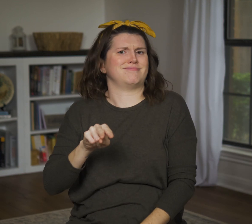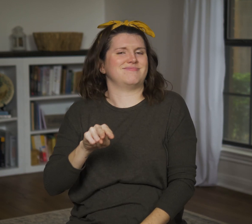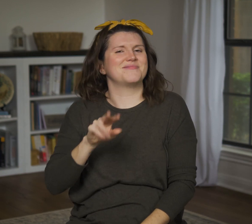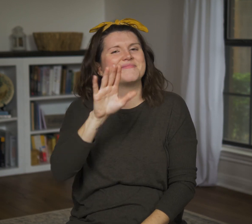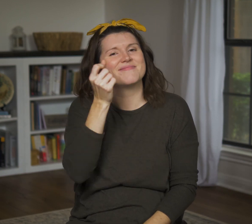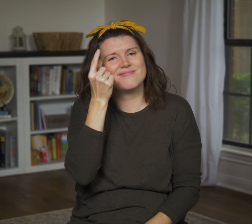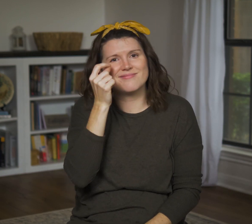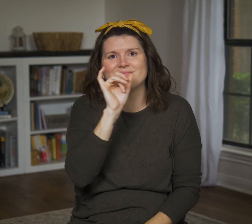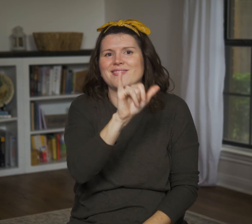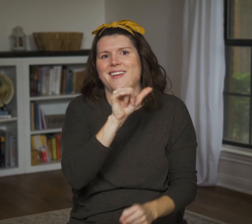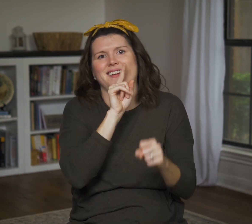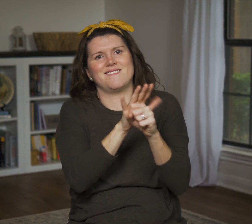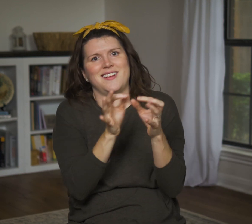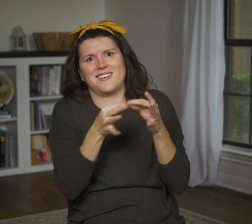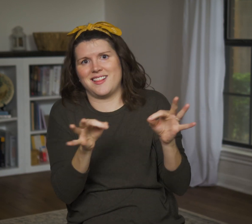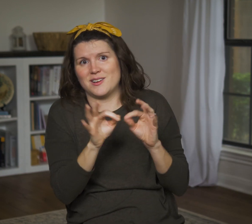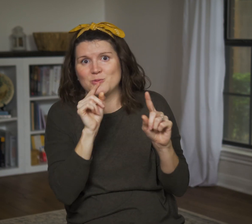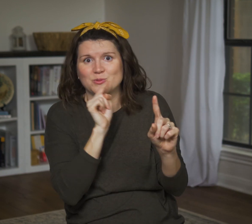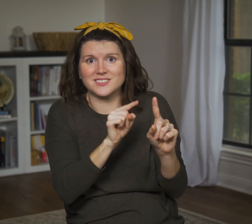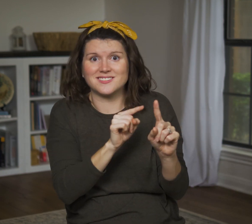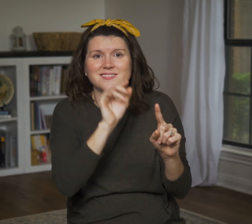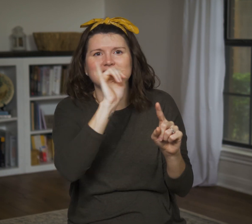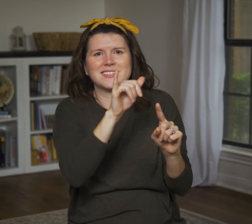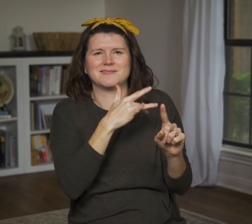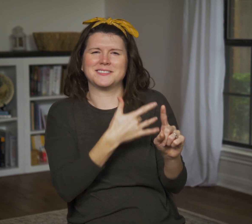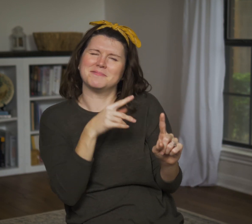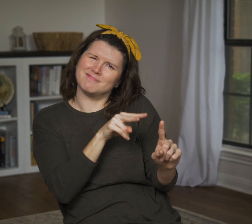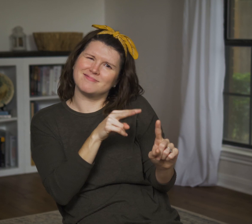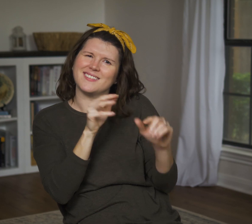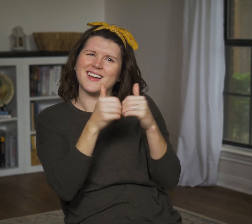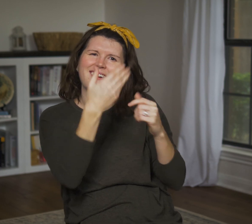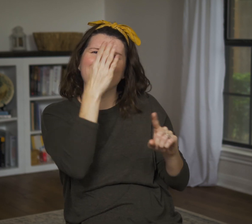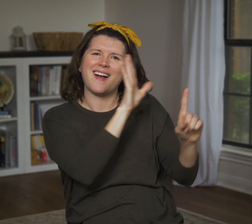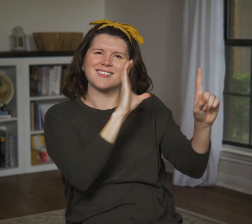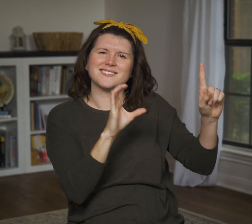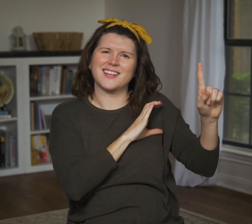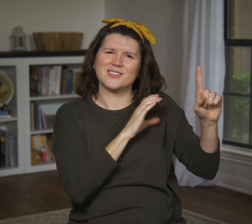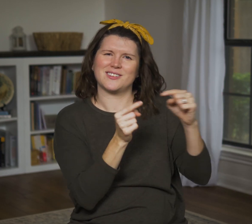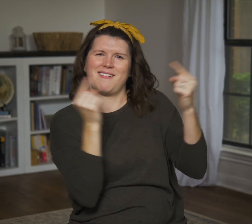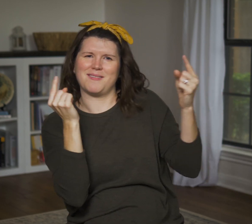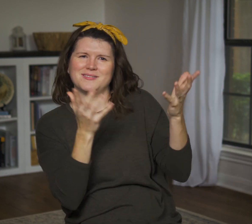This is typical covenant language, and it’s the opposite of what we’ve seen about God’s character